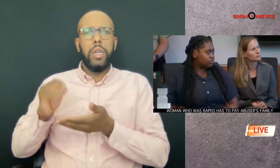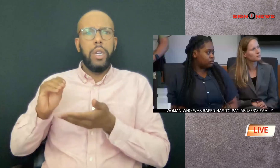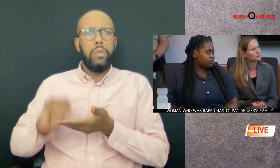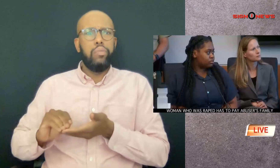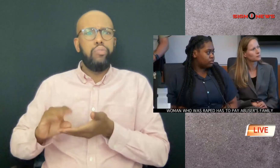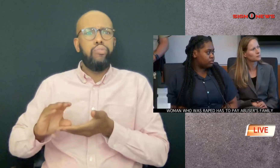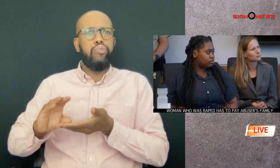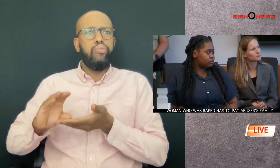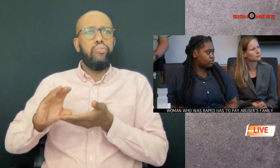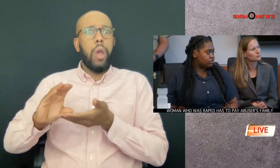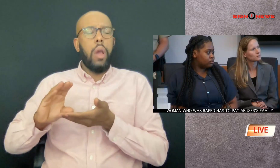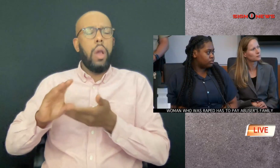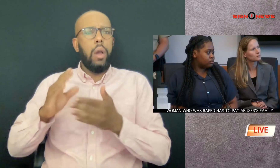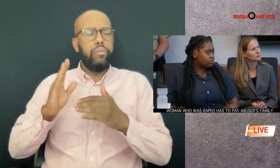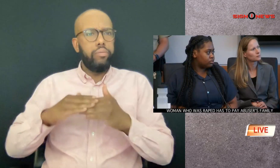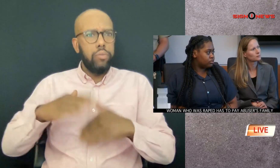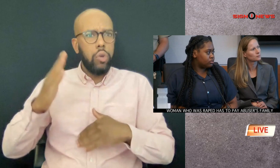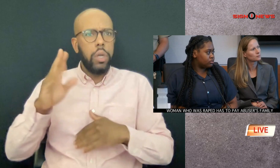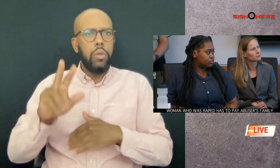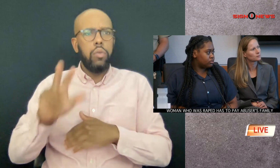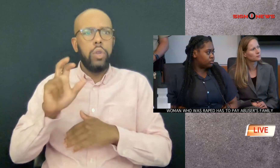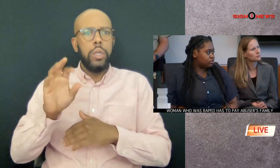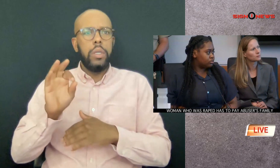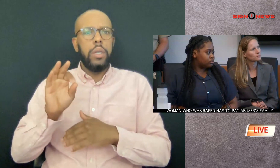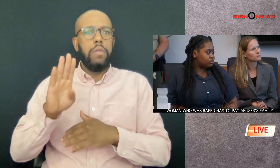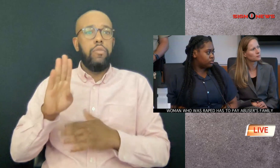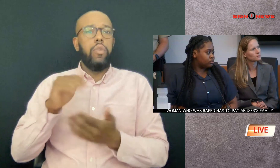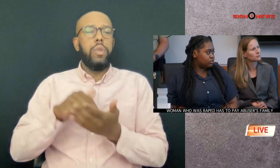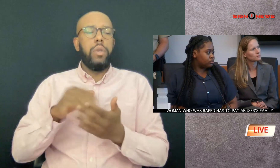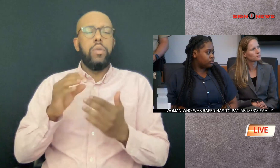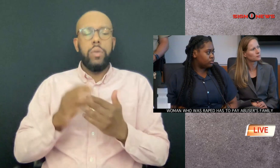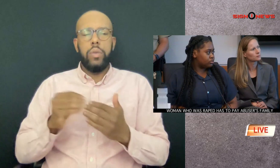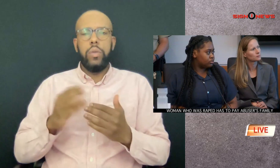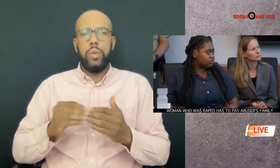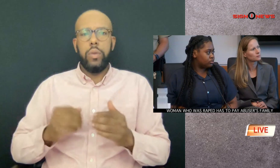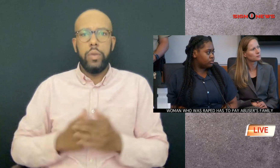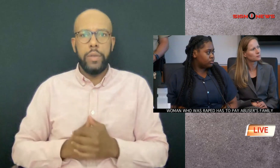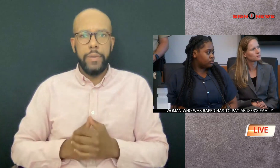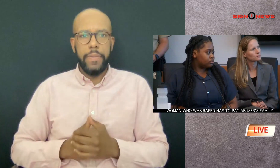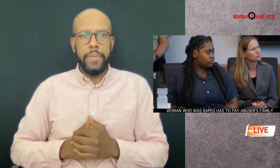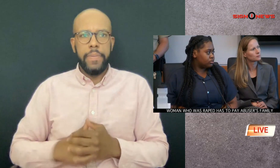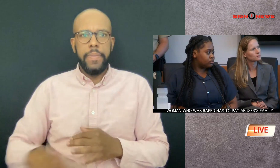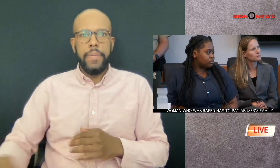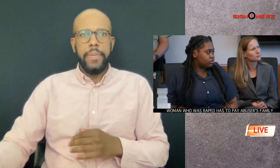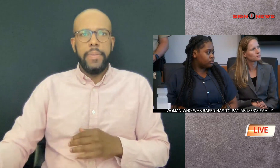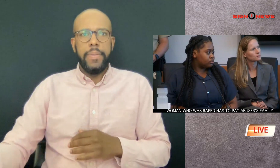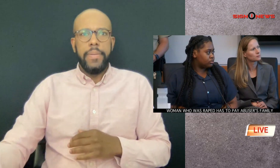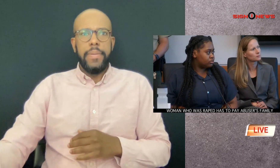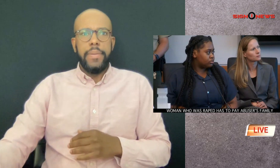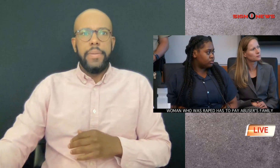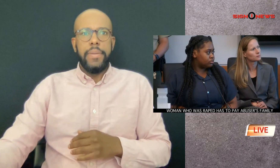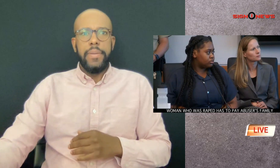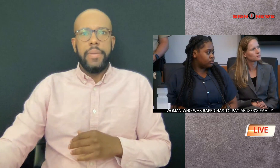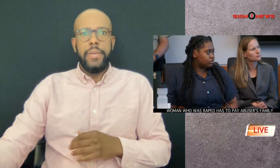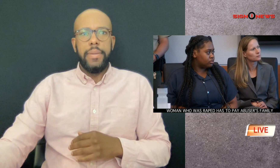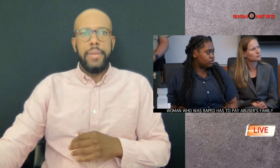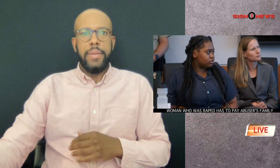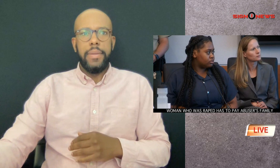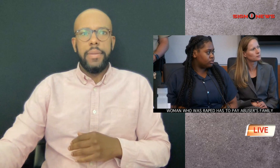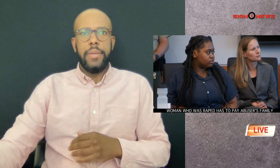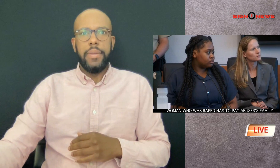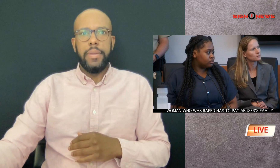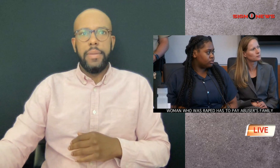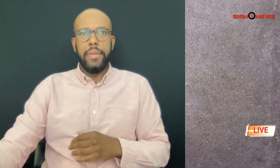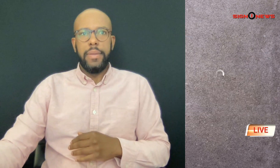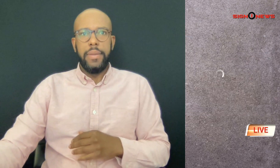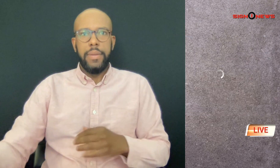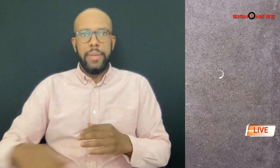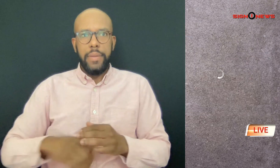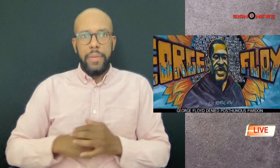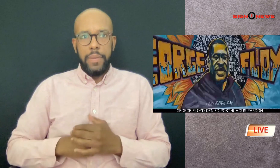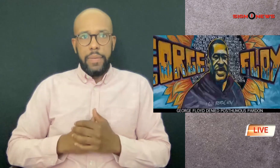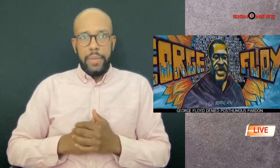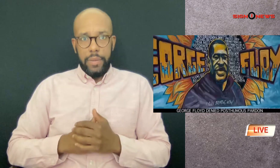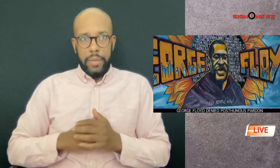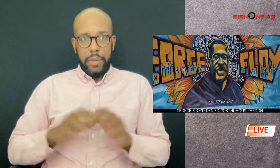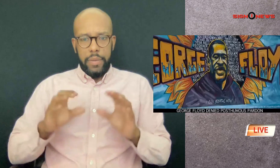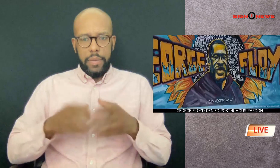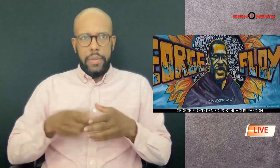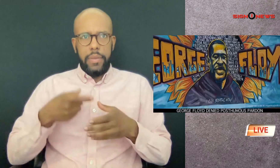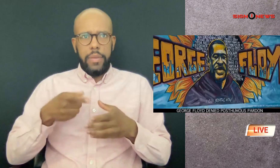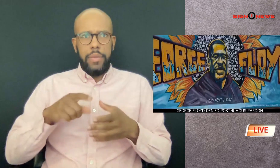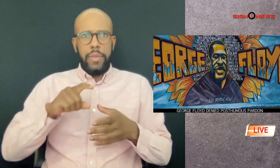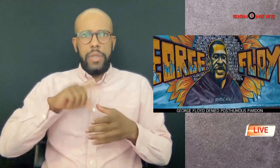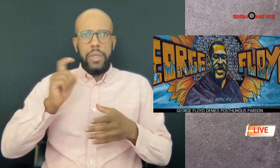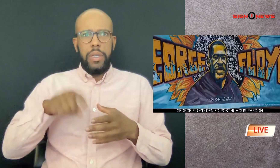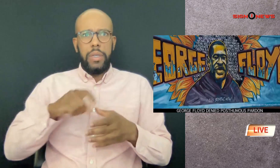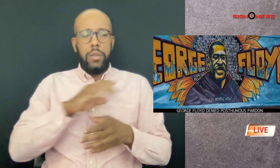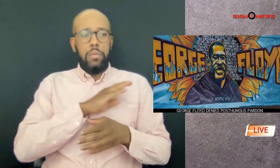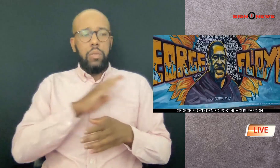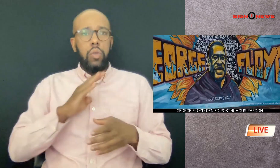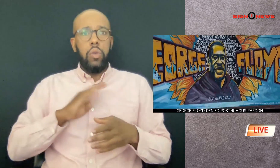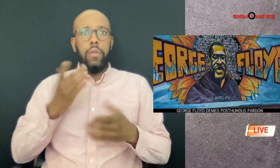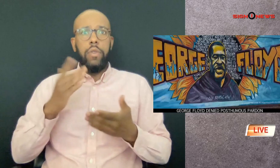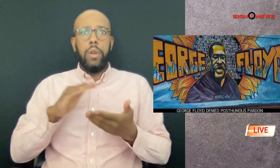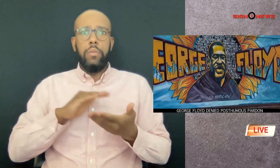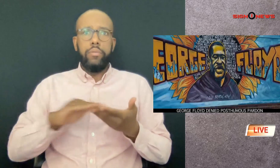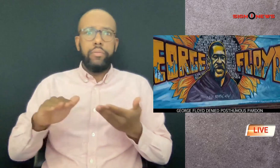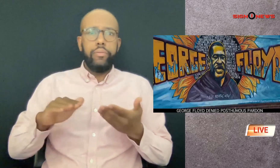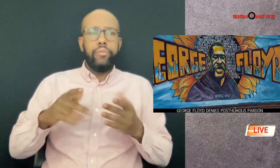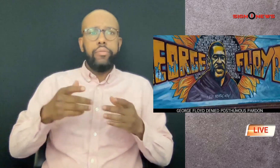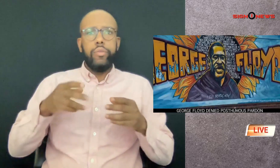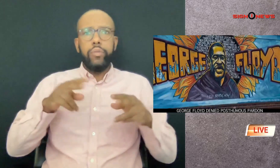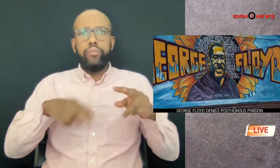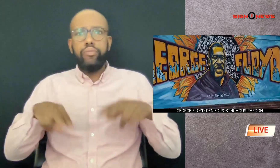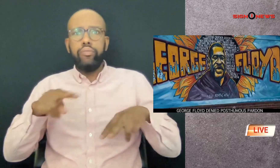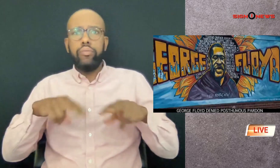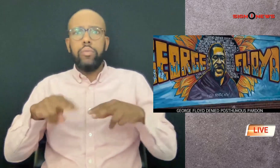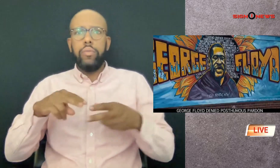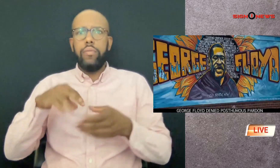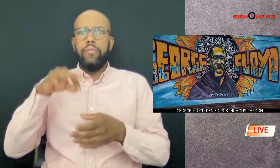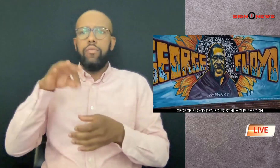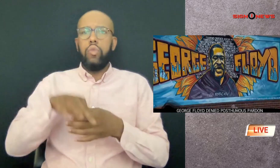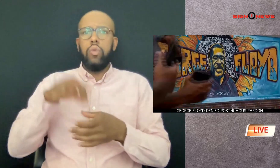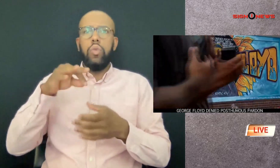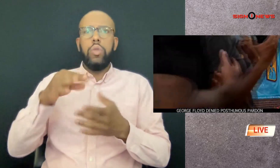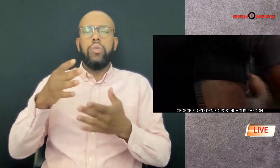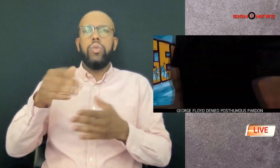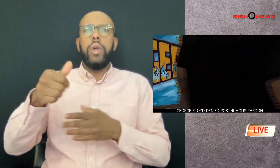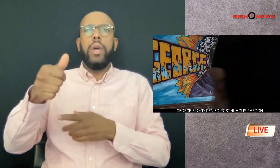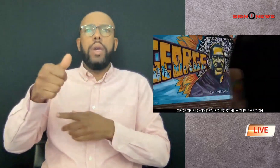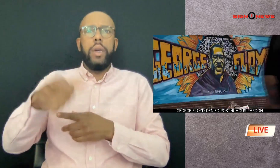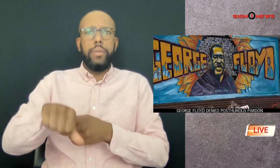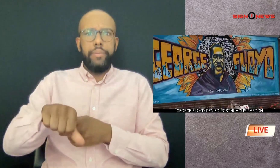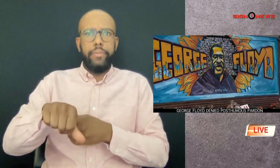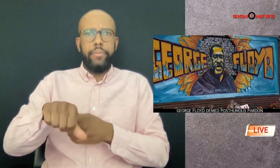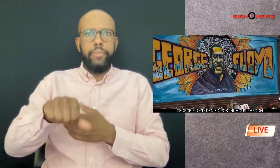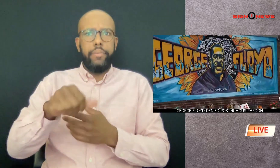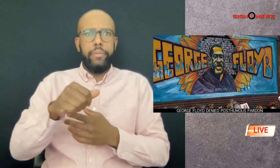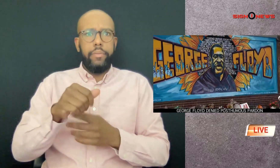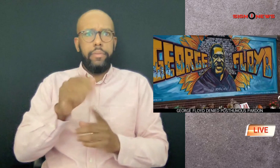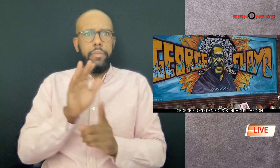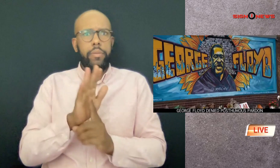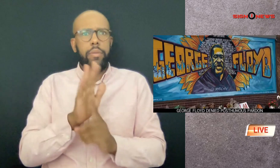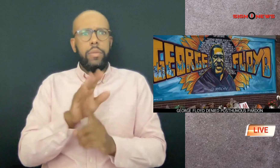has already surpassed $394,000 the Texas Board of pardons and paroles voted